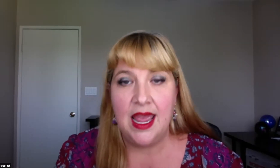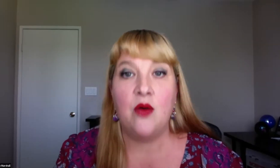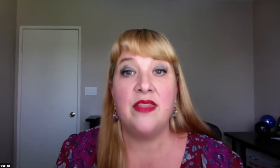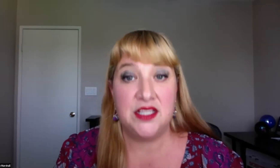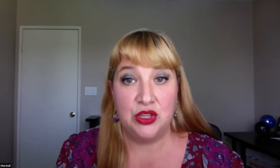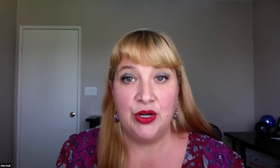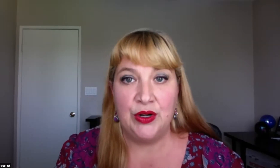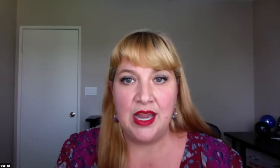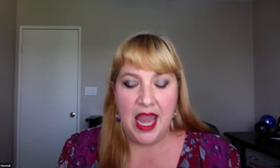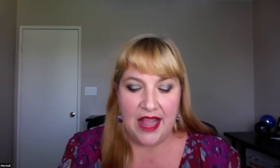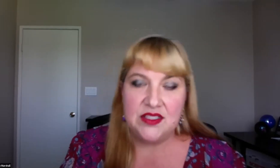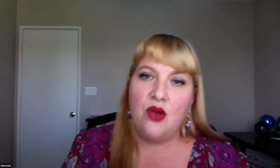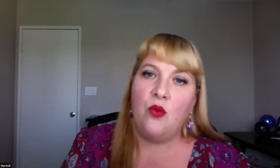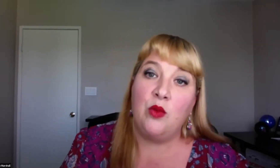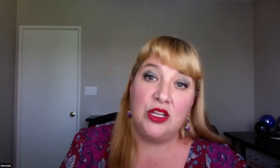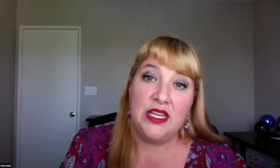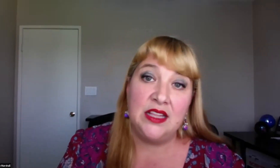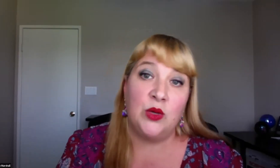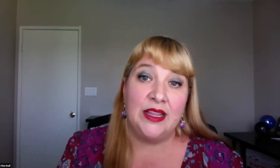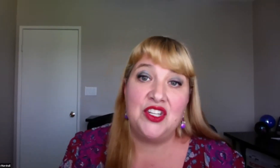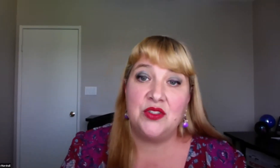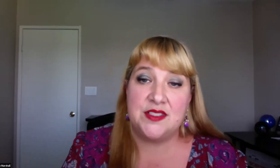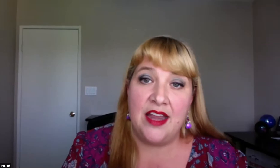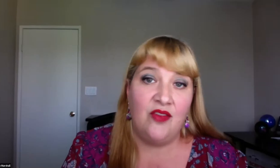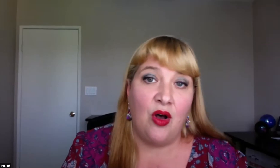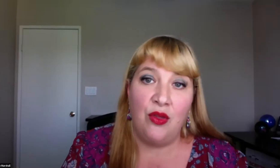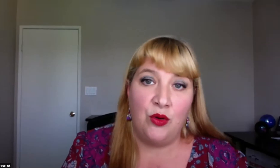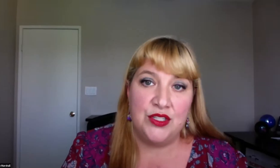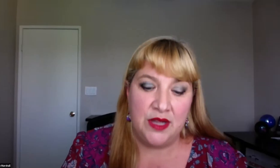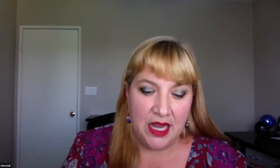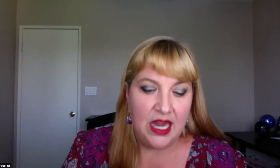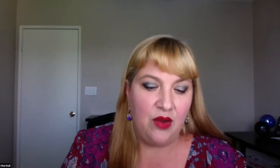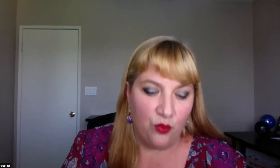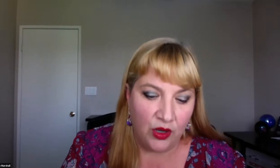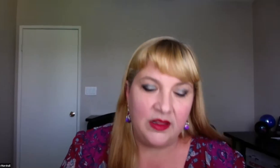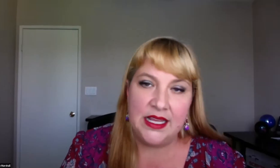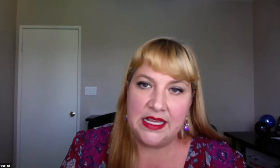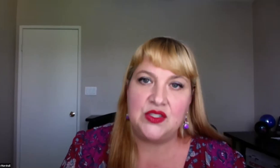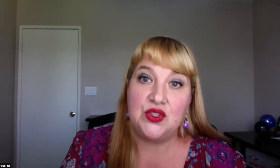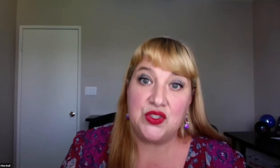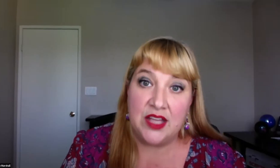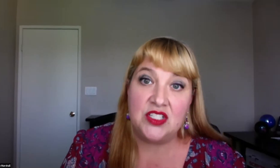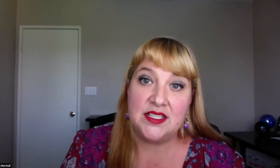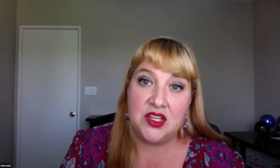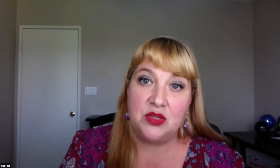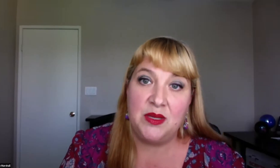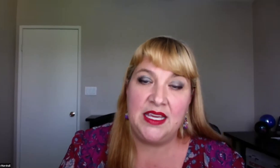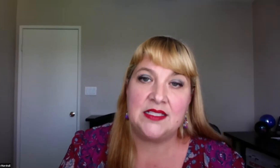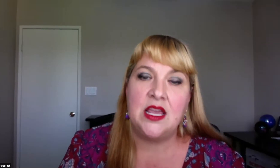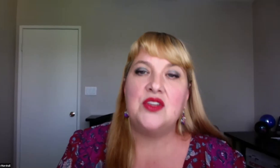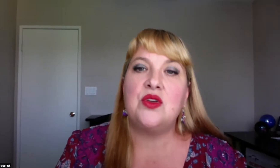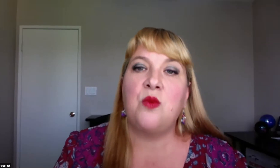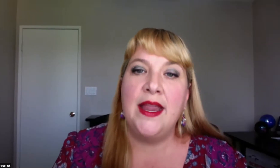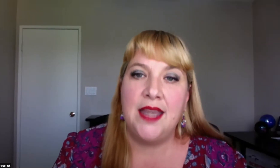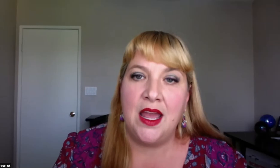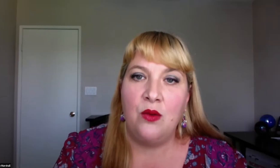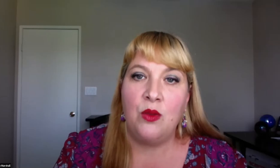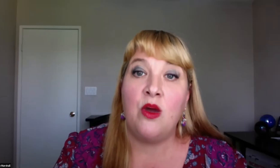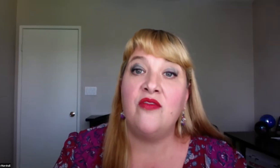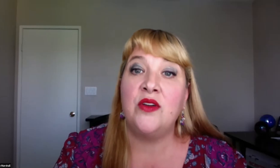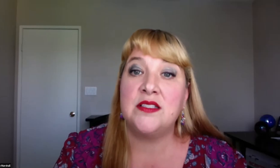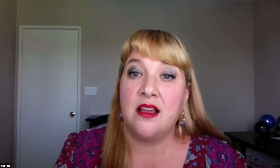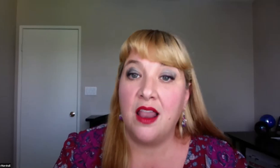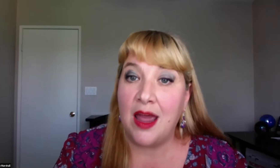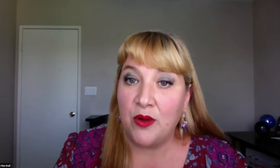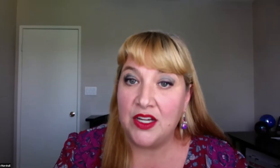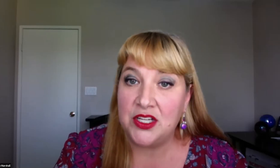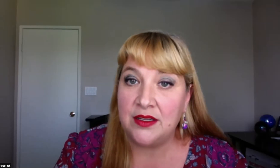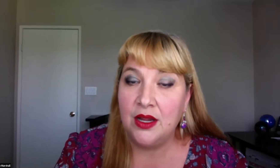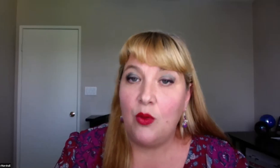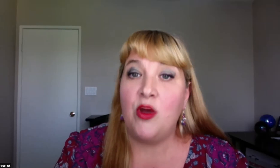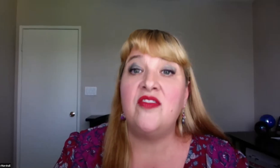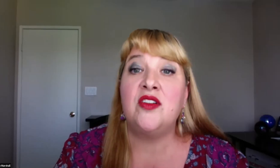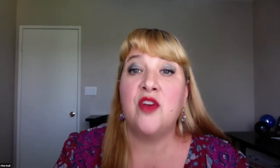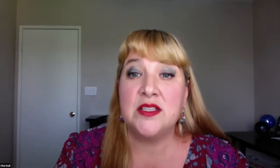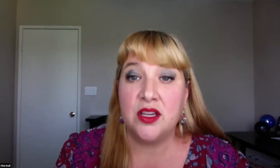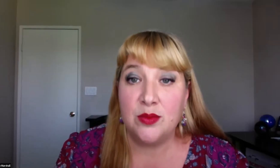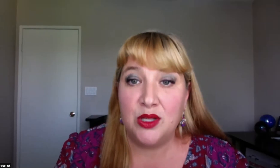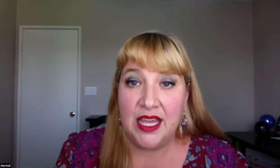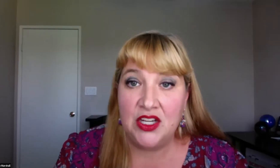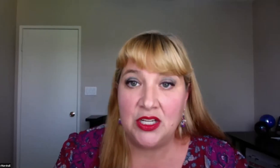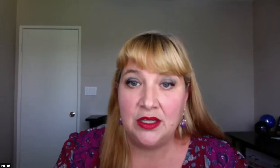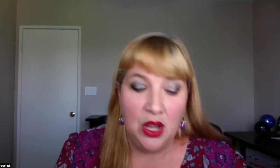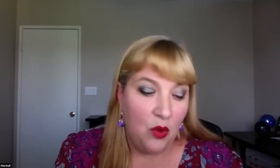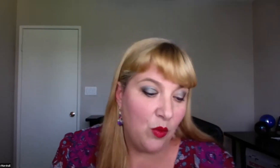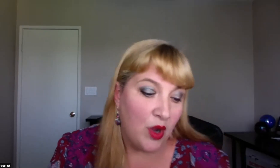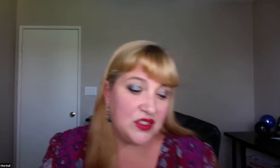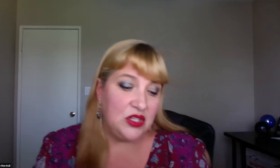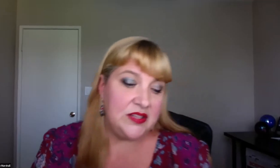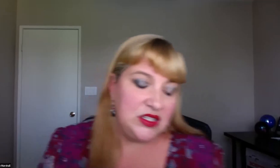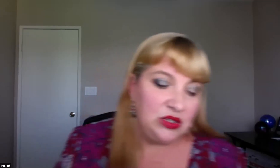Renee Marshall: How are they to learn. And so when we're looking at the relational side of all that we're doing it really is such an essential piece. So right now we want to focus on collaboration we want to focus on communication. We want students to